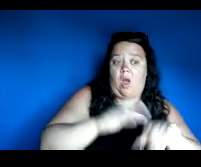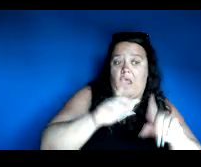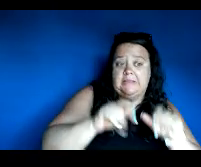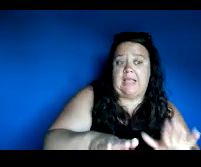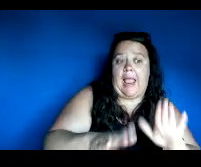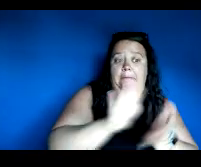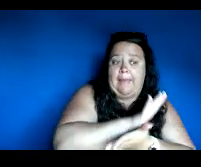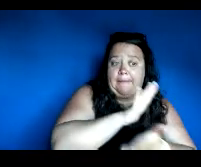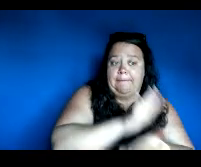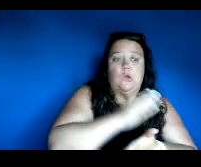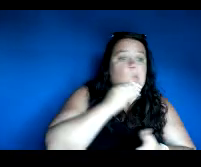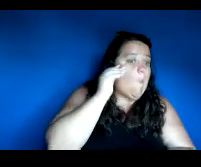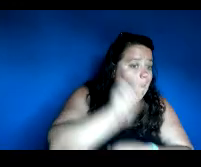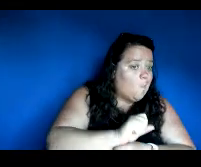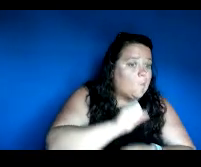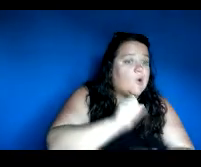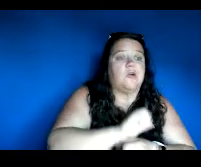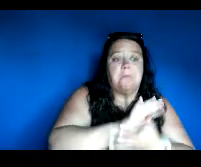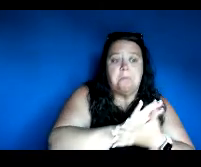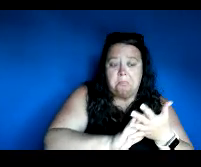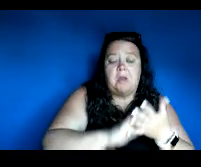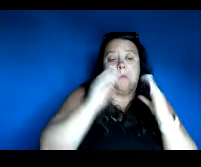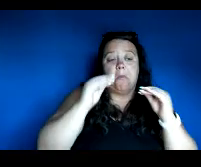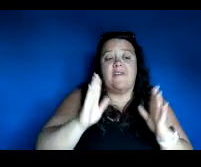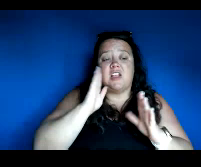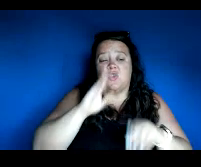And they'll give you a very clear description